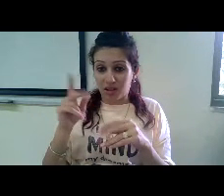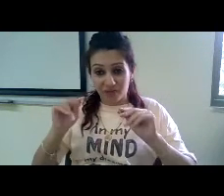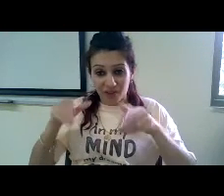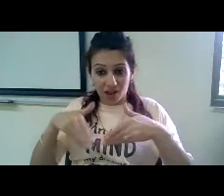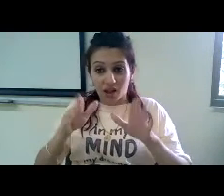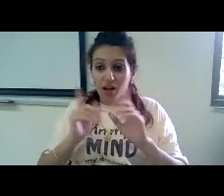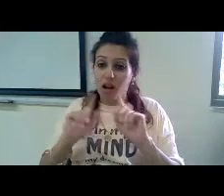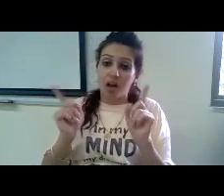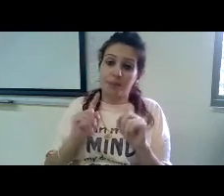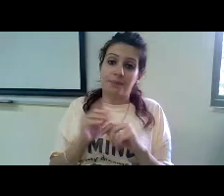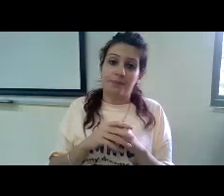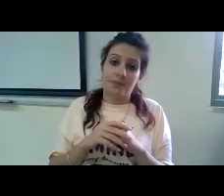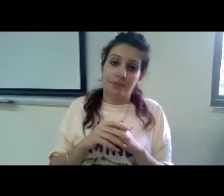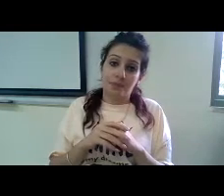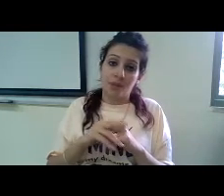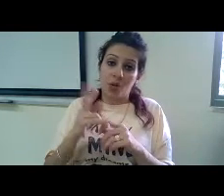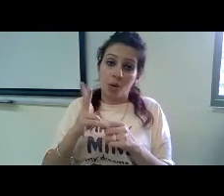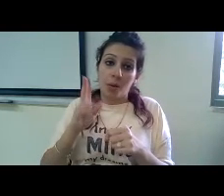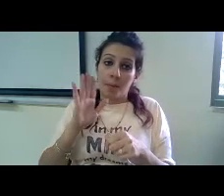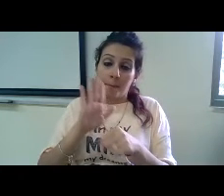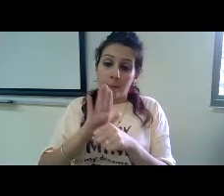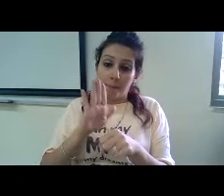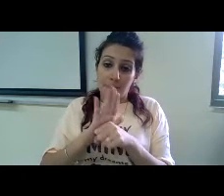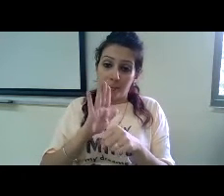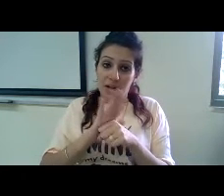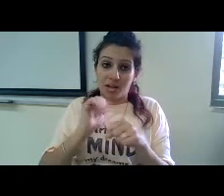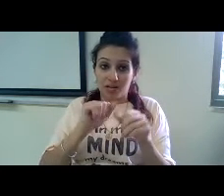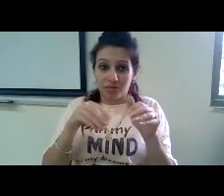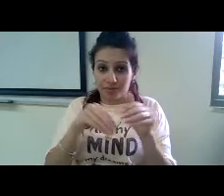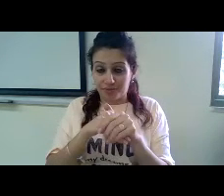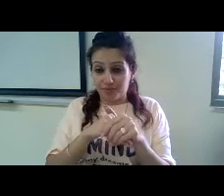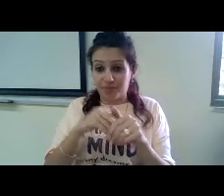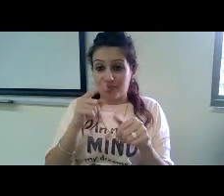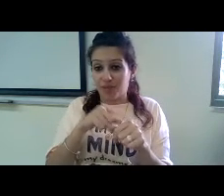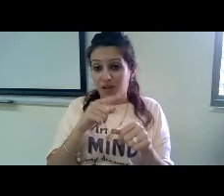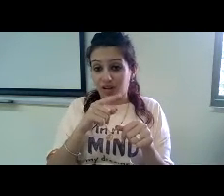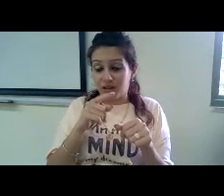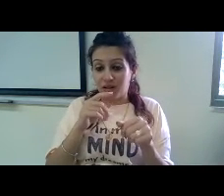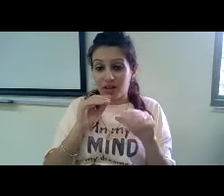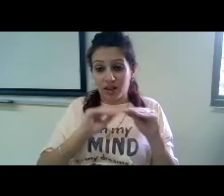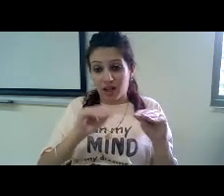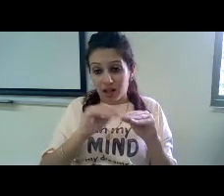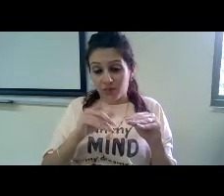a thing to keep up with, having more and more family learning programs.